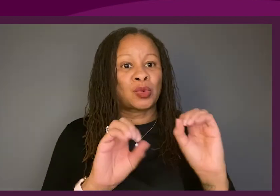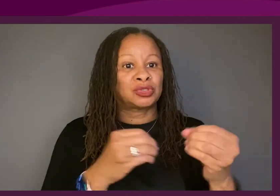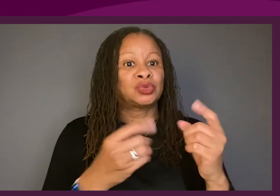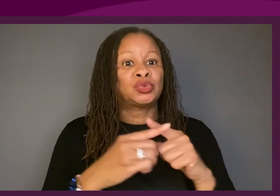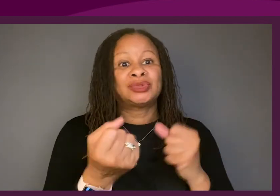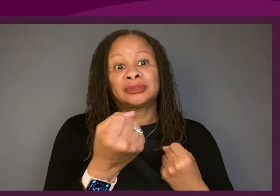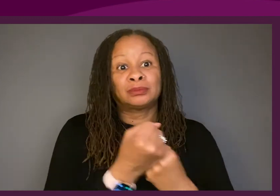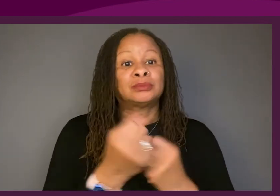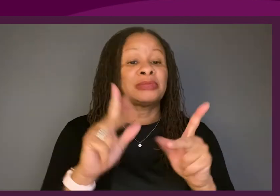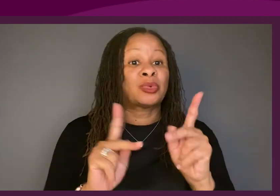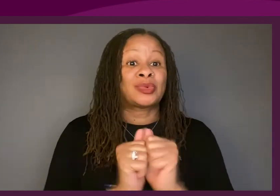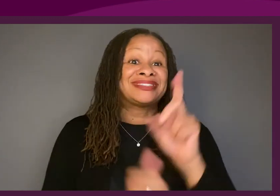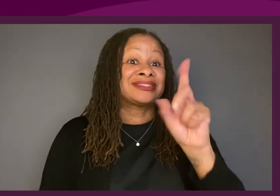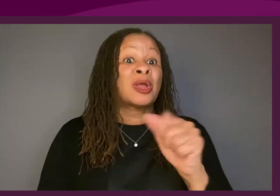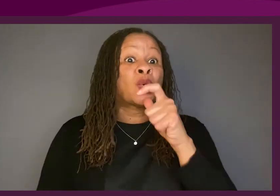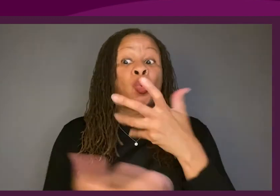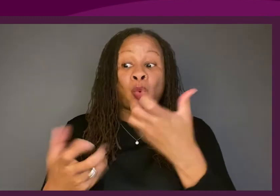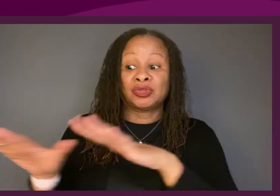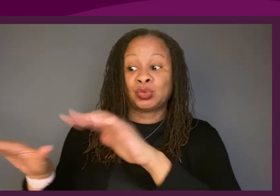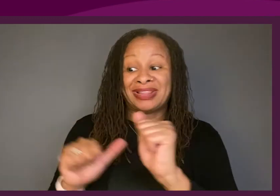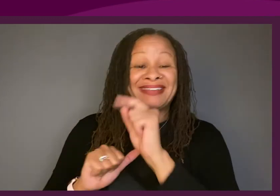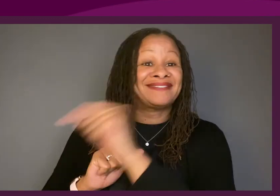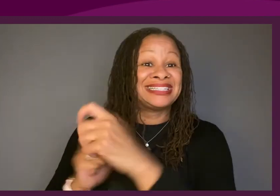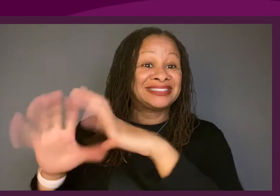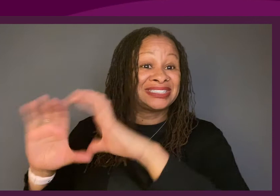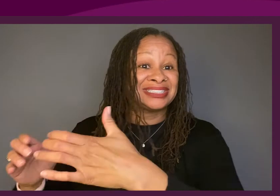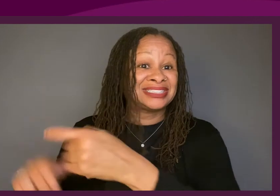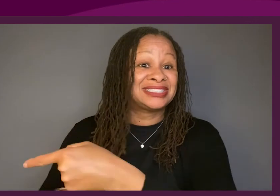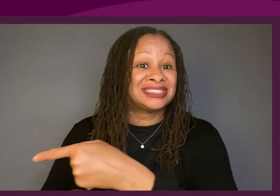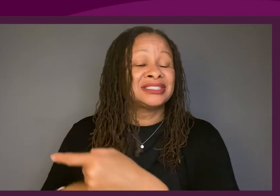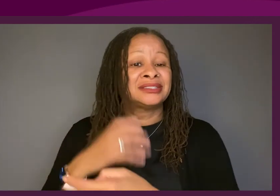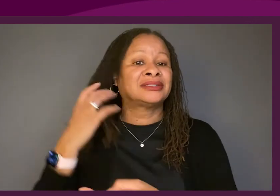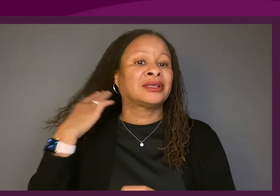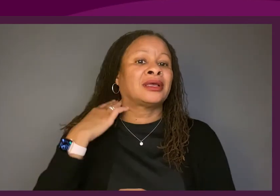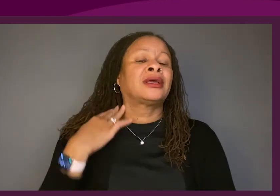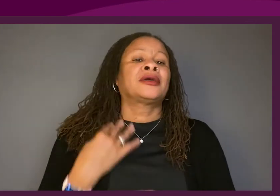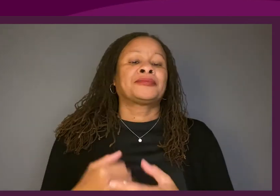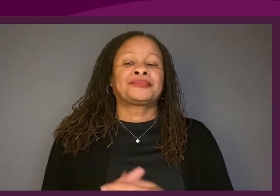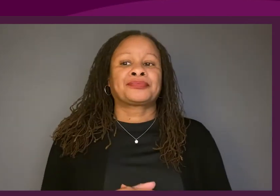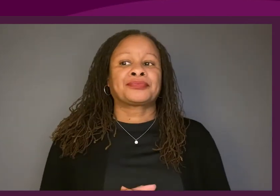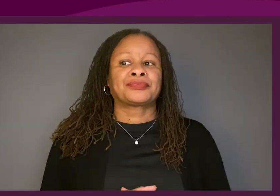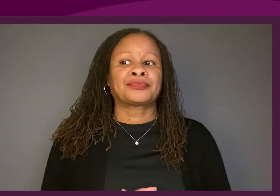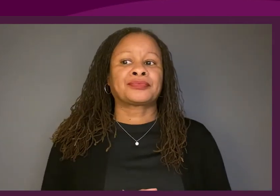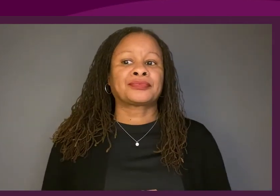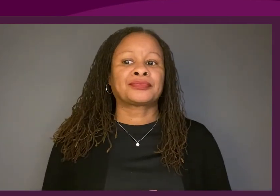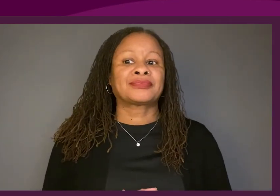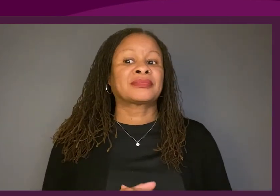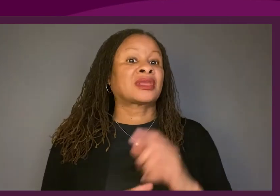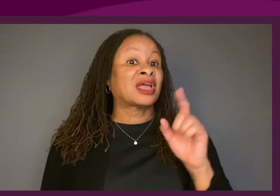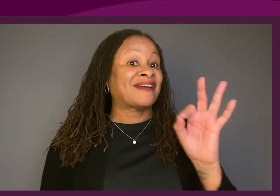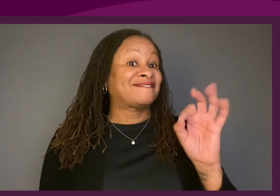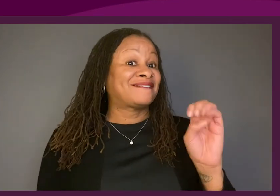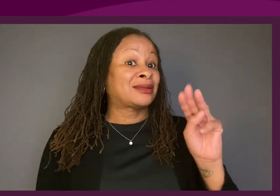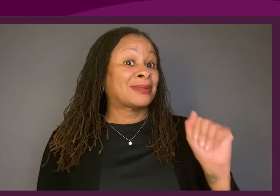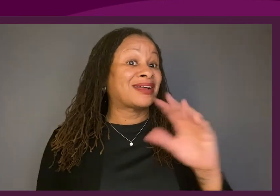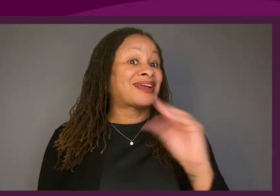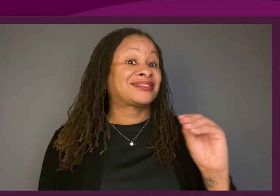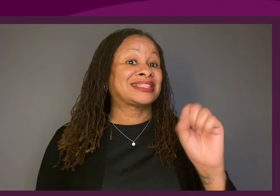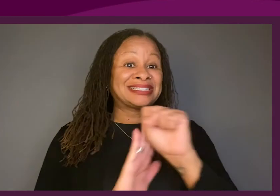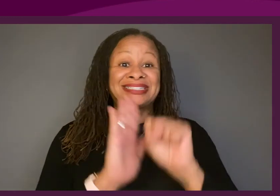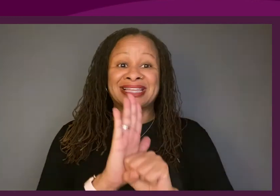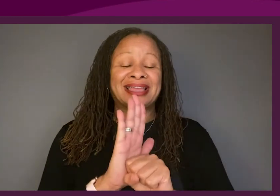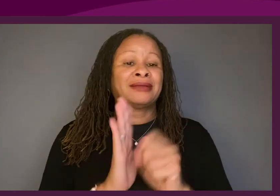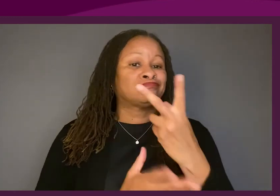Those FEMA and the states have not allowed the use of those funds for this purpose.